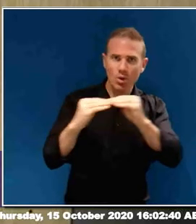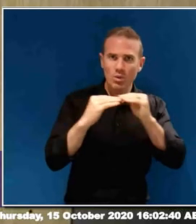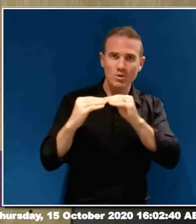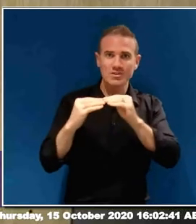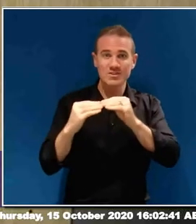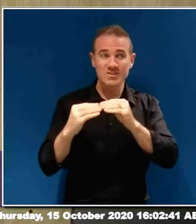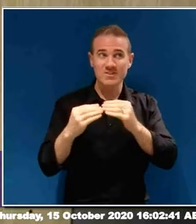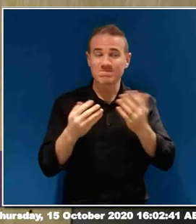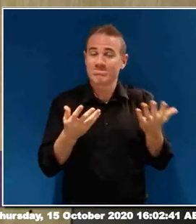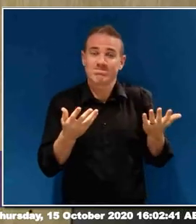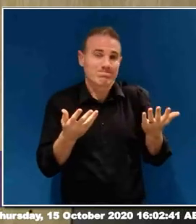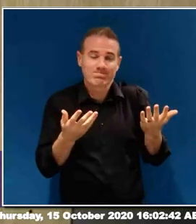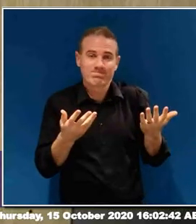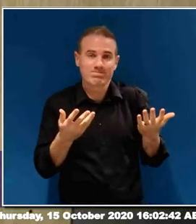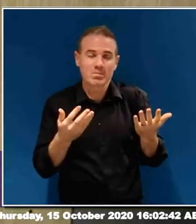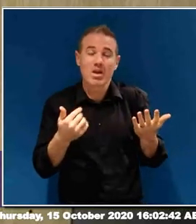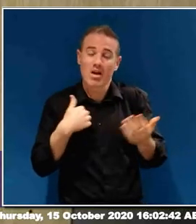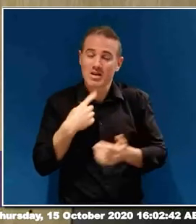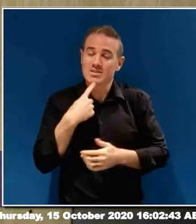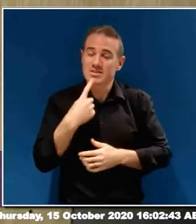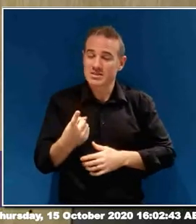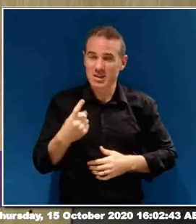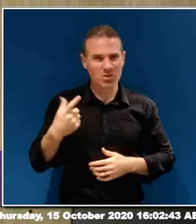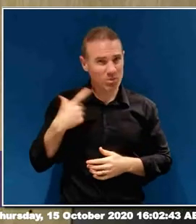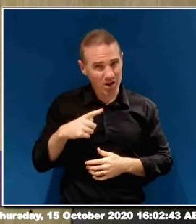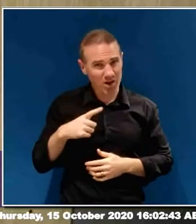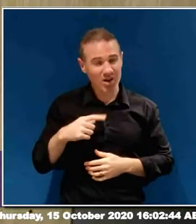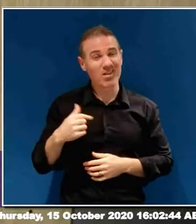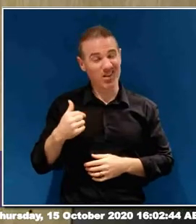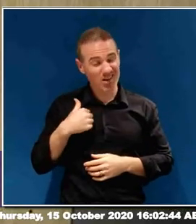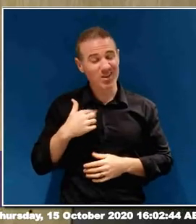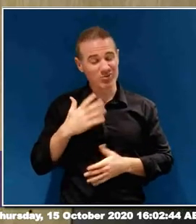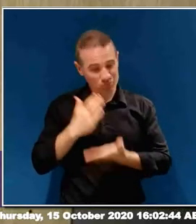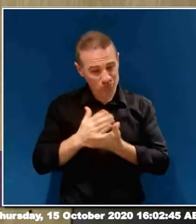system needs reorientation.